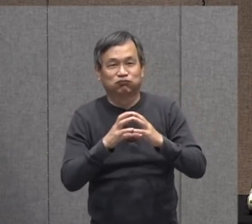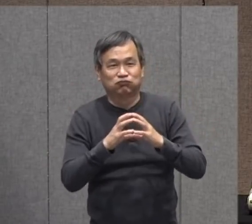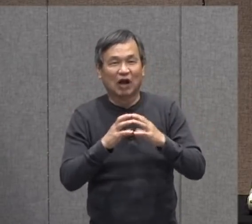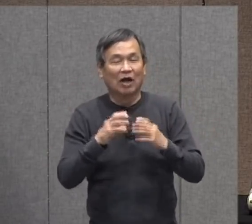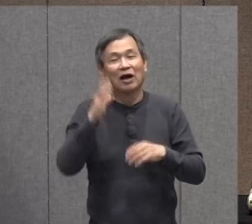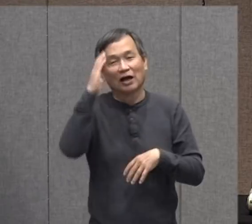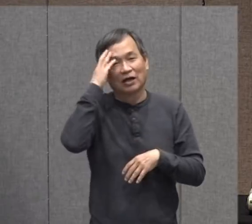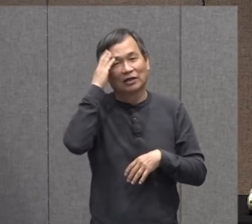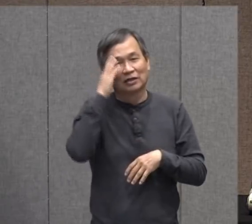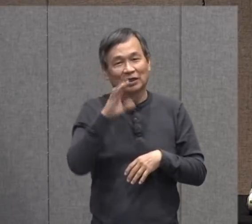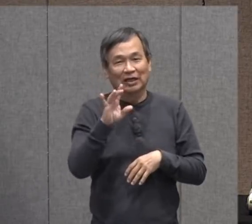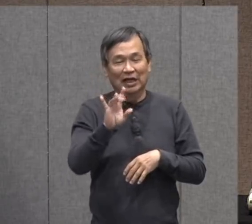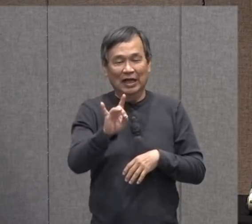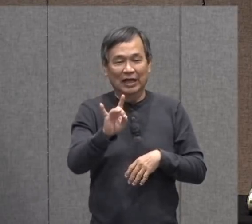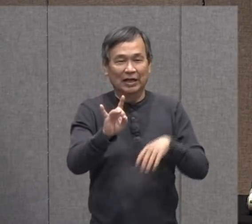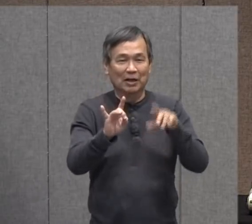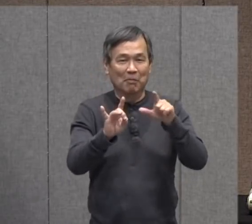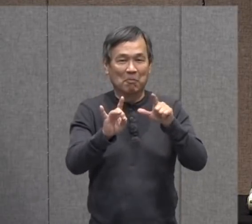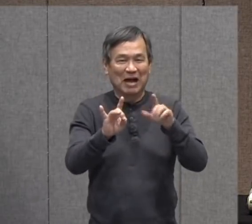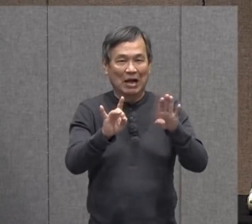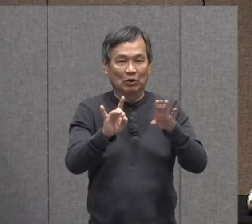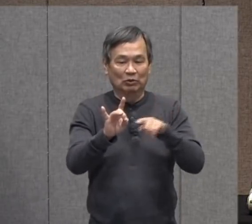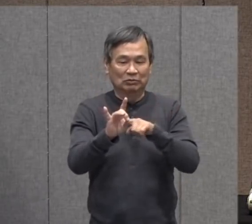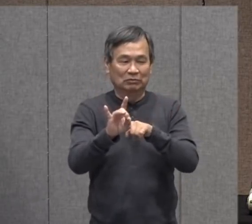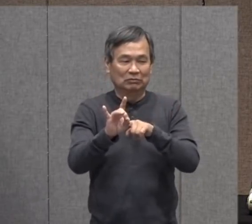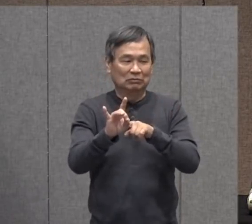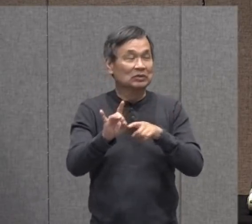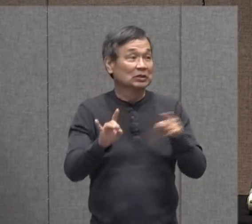It weighs eight pounds because it says that. It's pretty heavy.